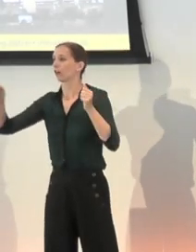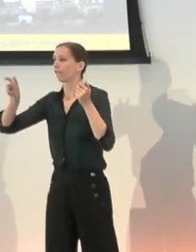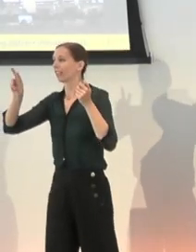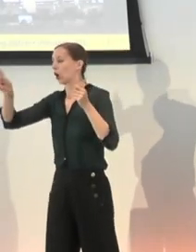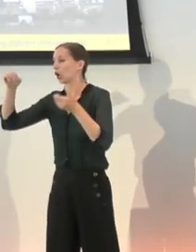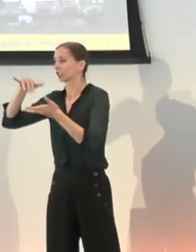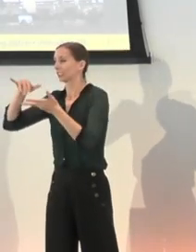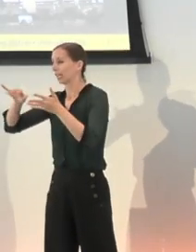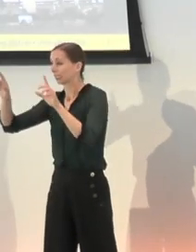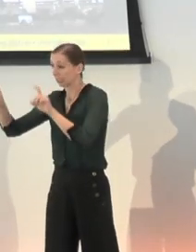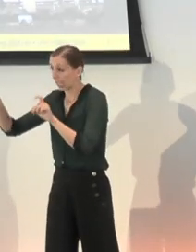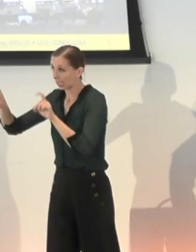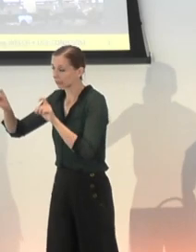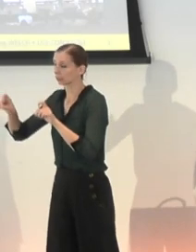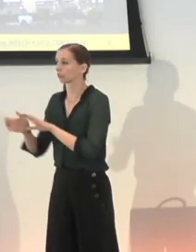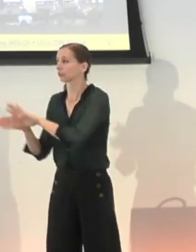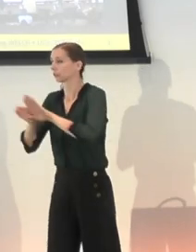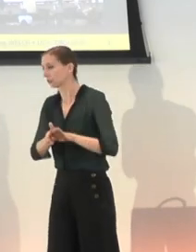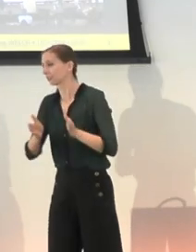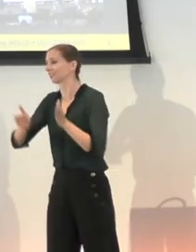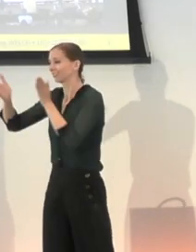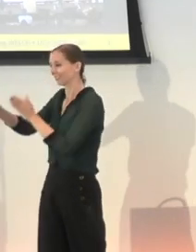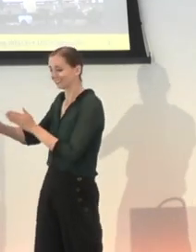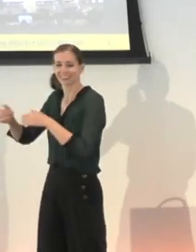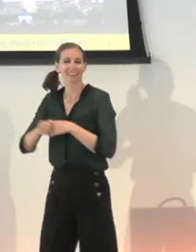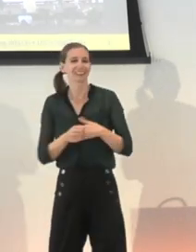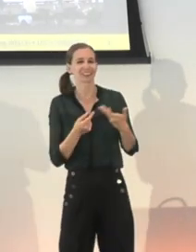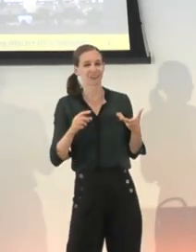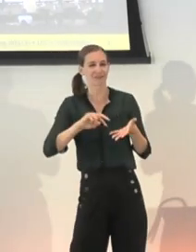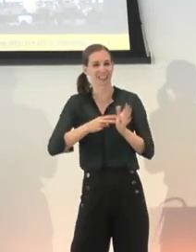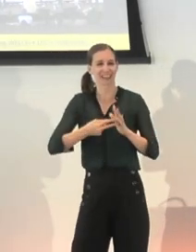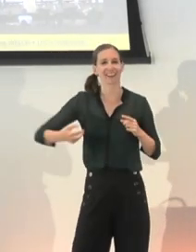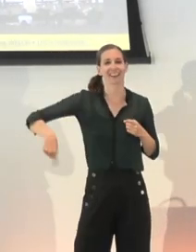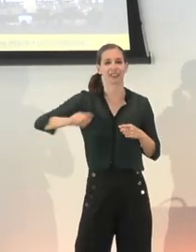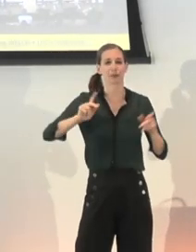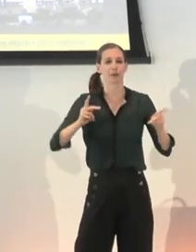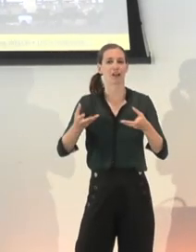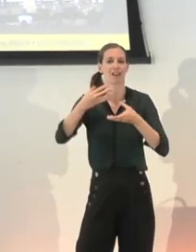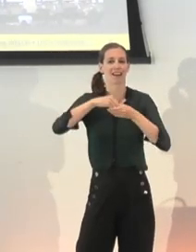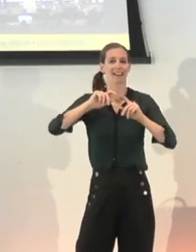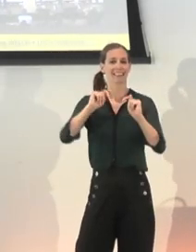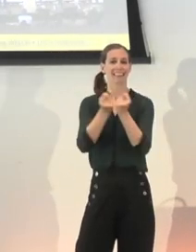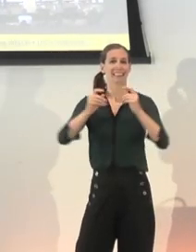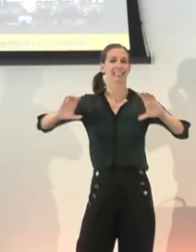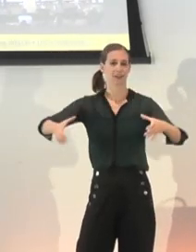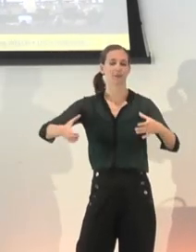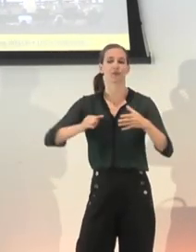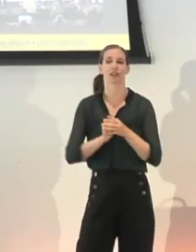want to participate and to be part of the team, we want to make sure they are compensated fairly